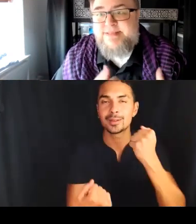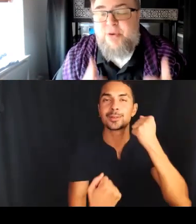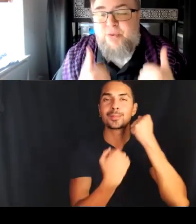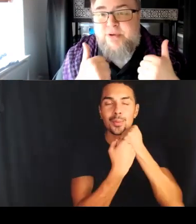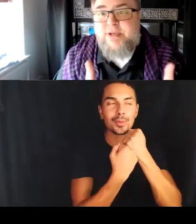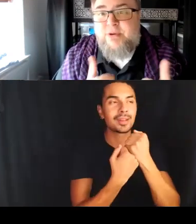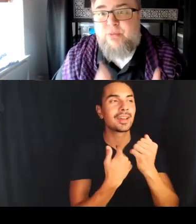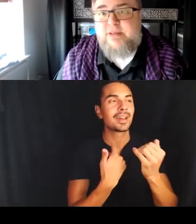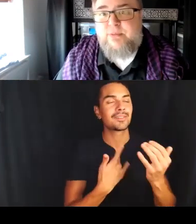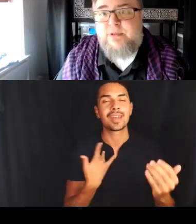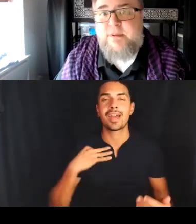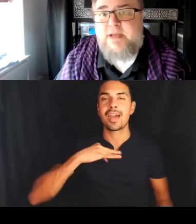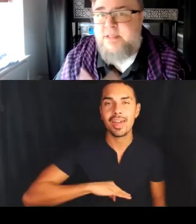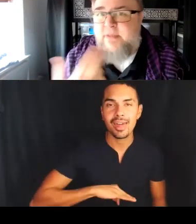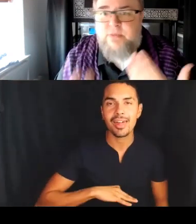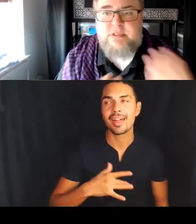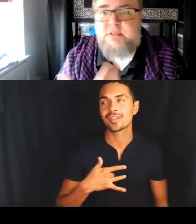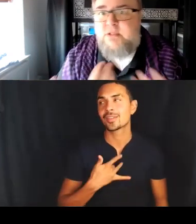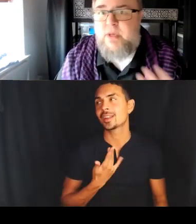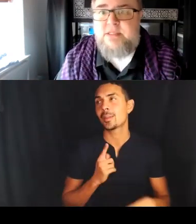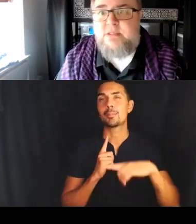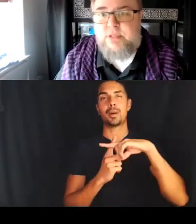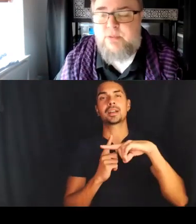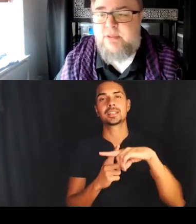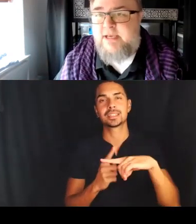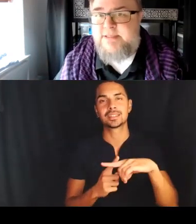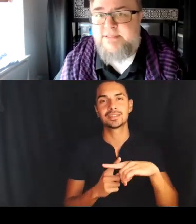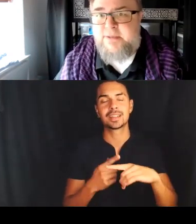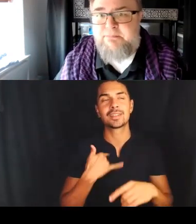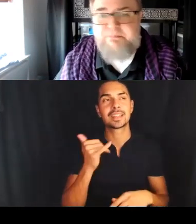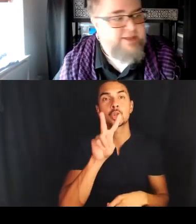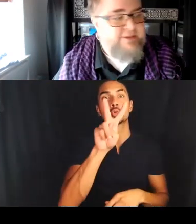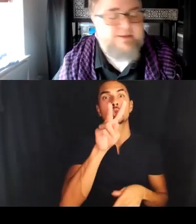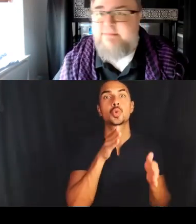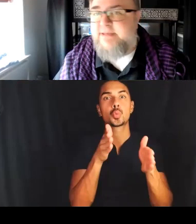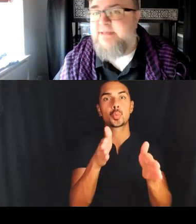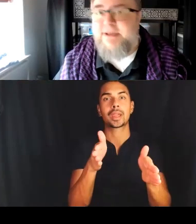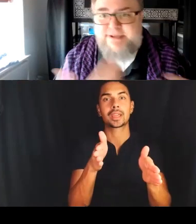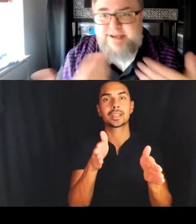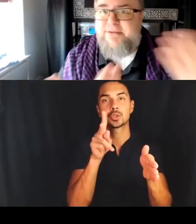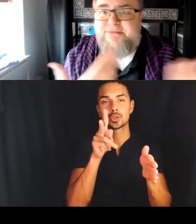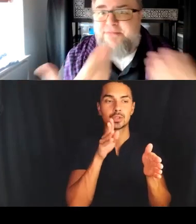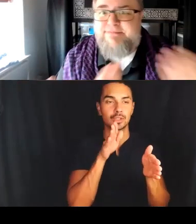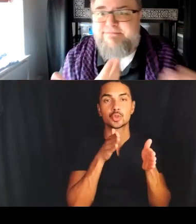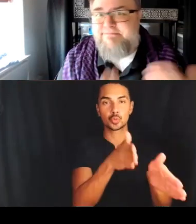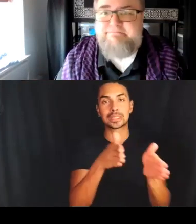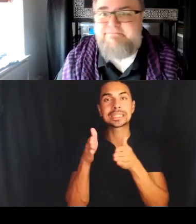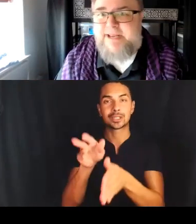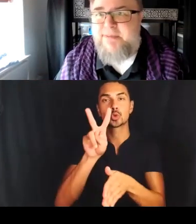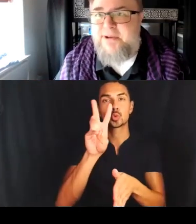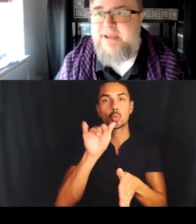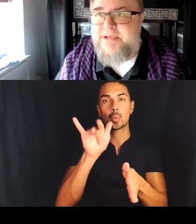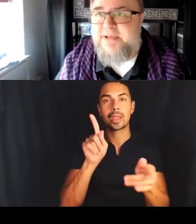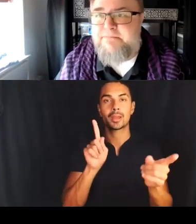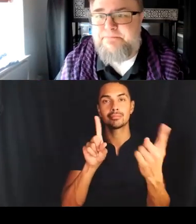So really, really positive that it was a two-way street with that data, kind of data communication.